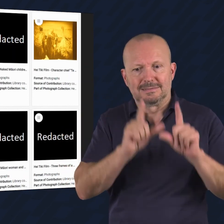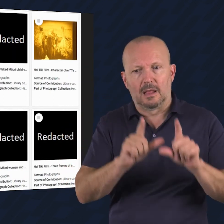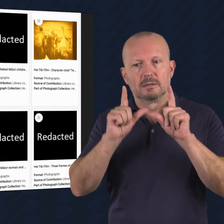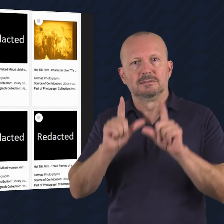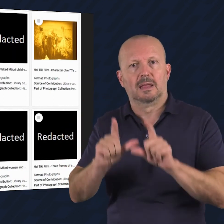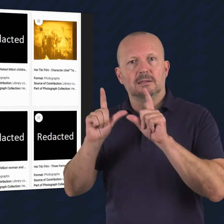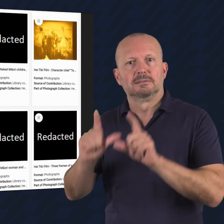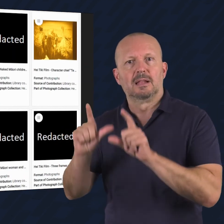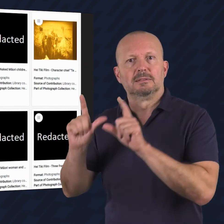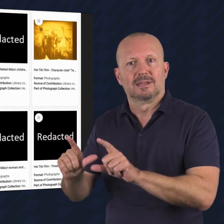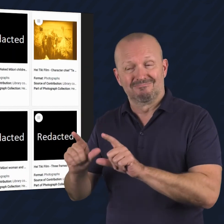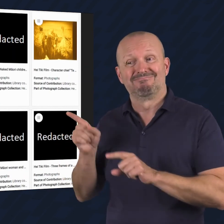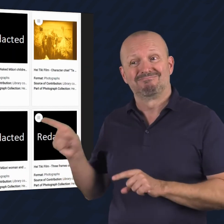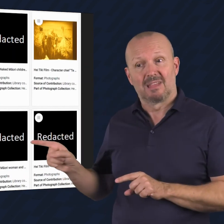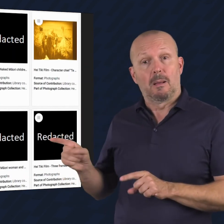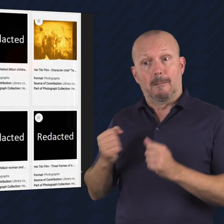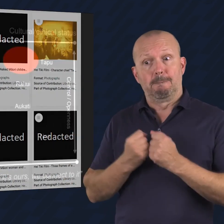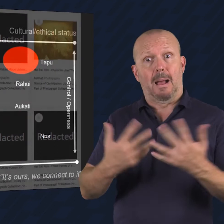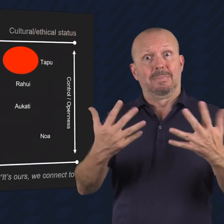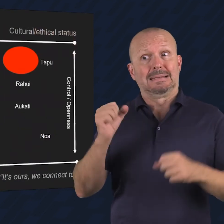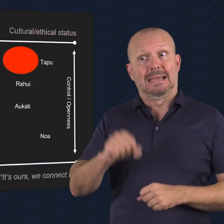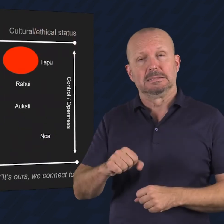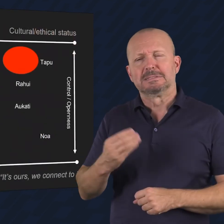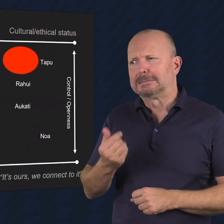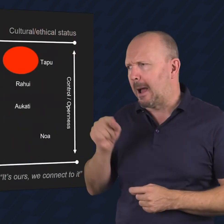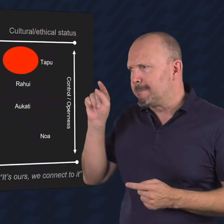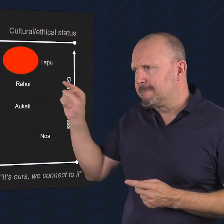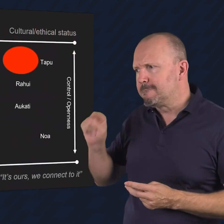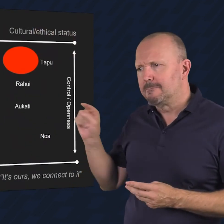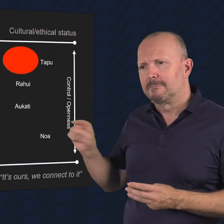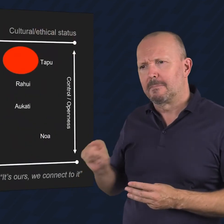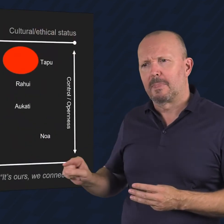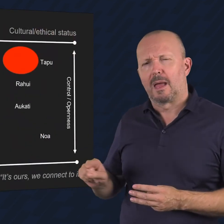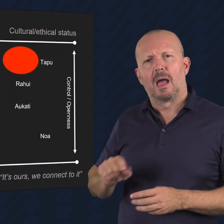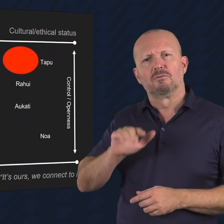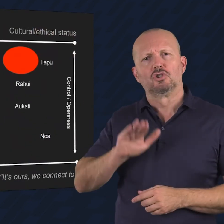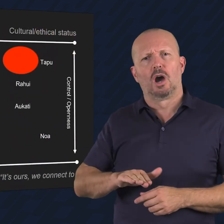contained some child nudity and have therefore been assigned a Tapu status,